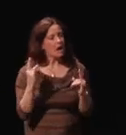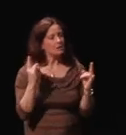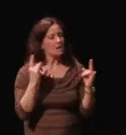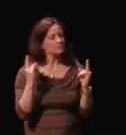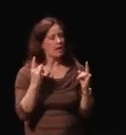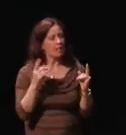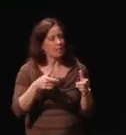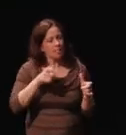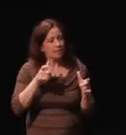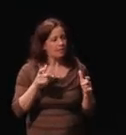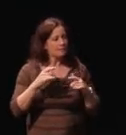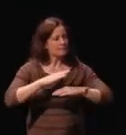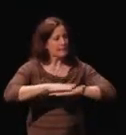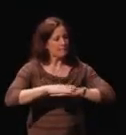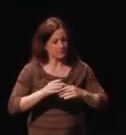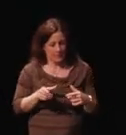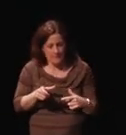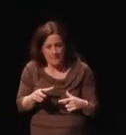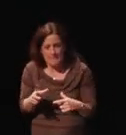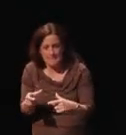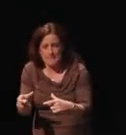pretty much as far as you can see.